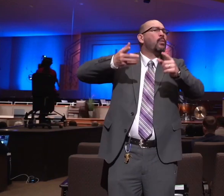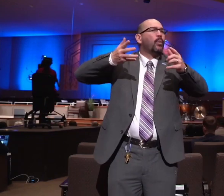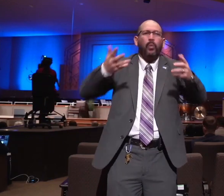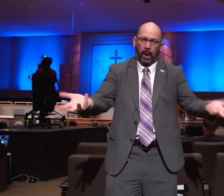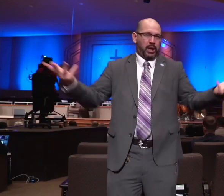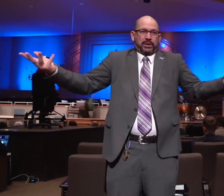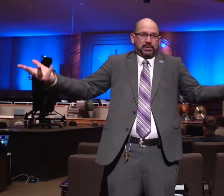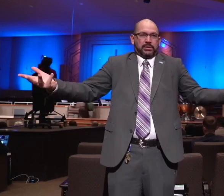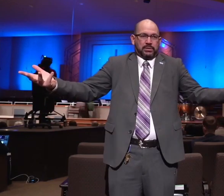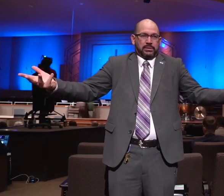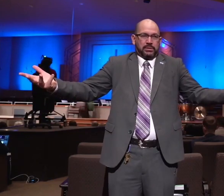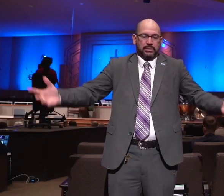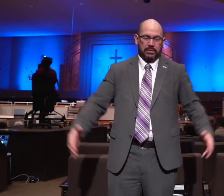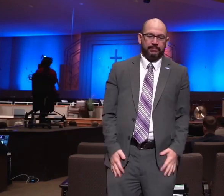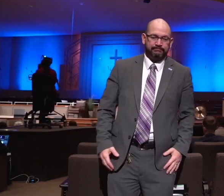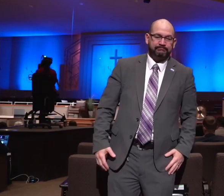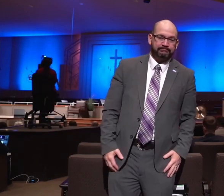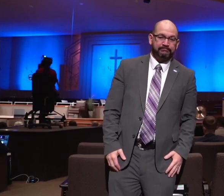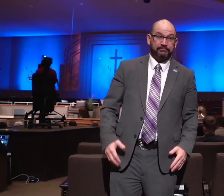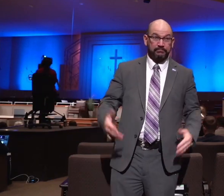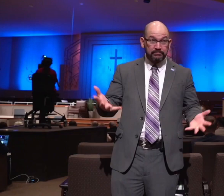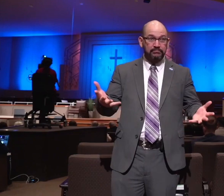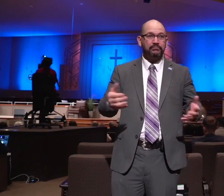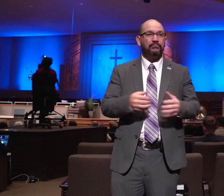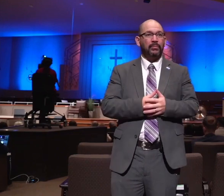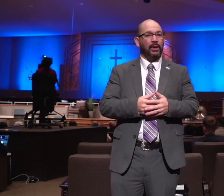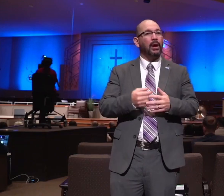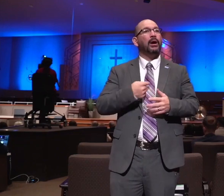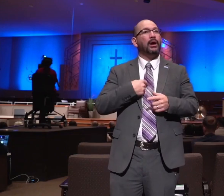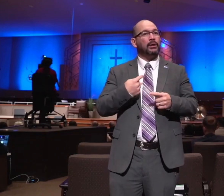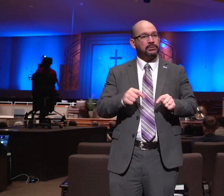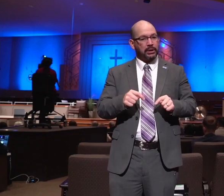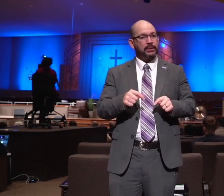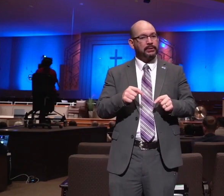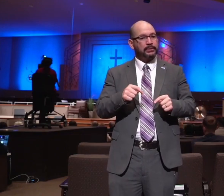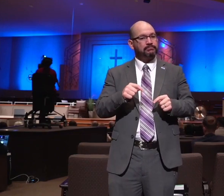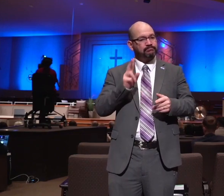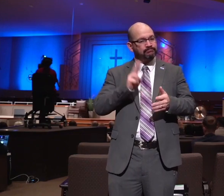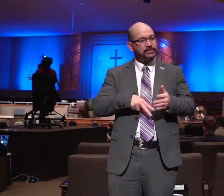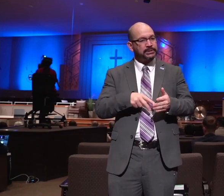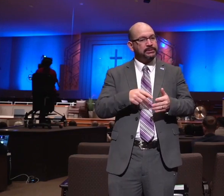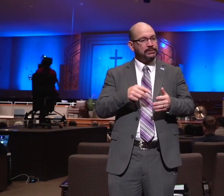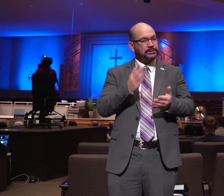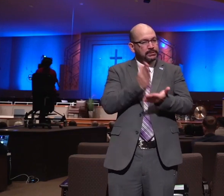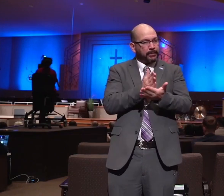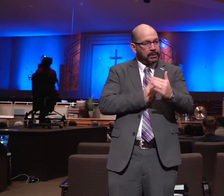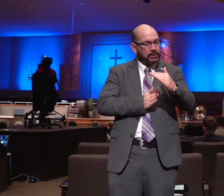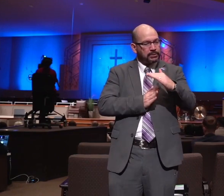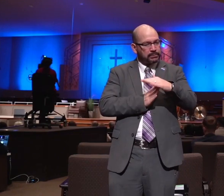so how do I put that practice in my life